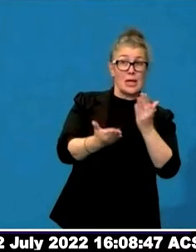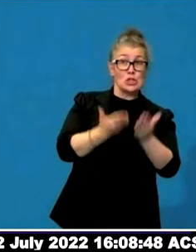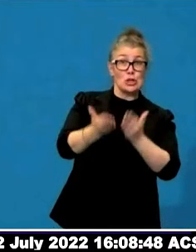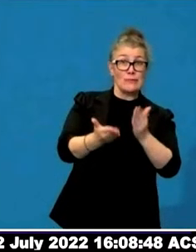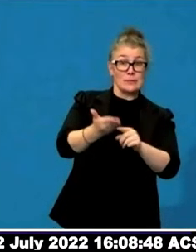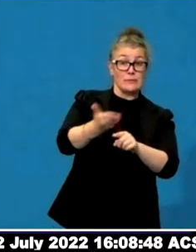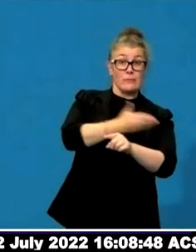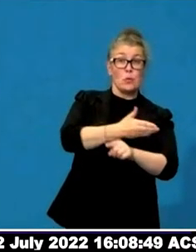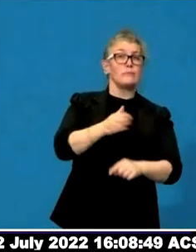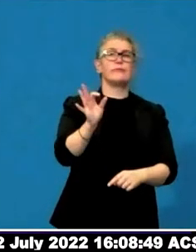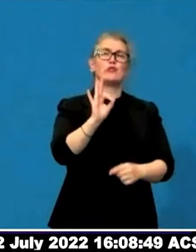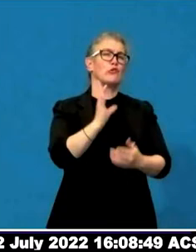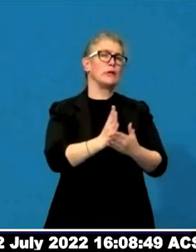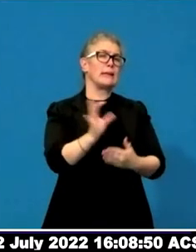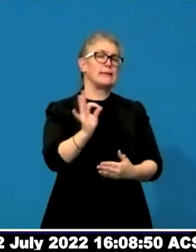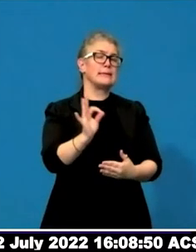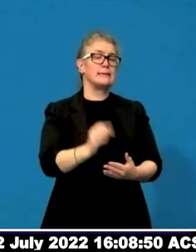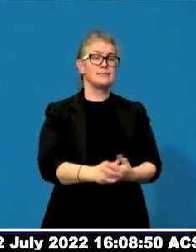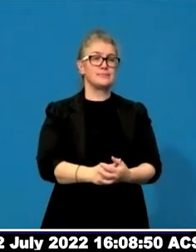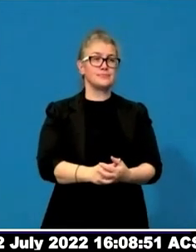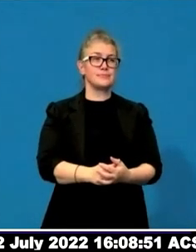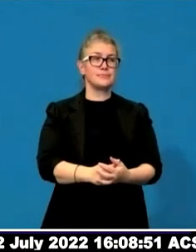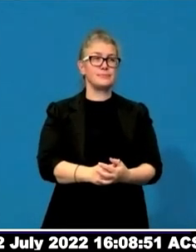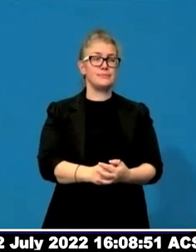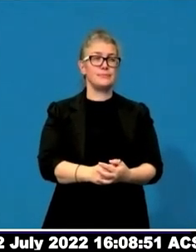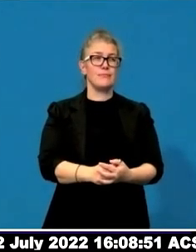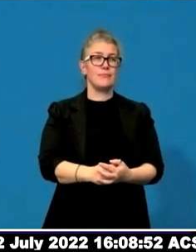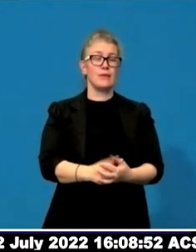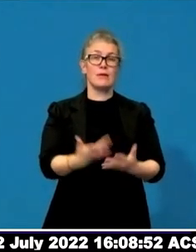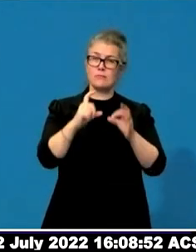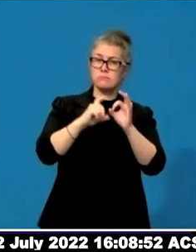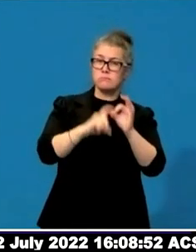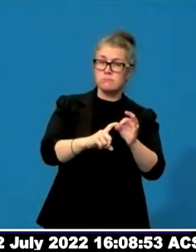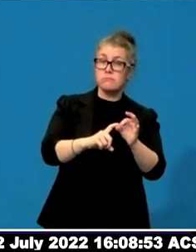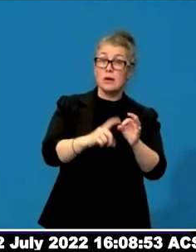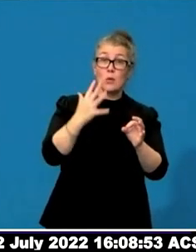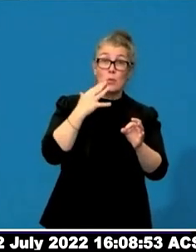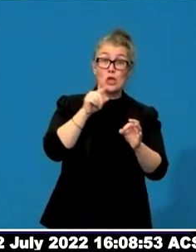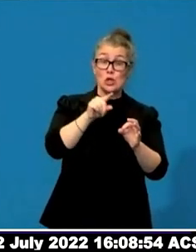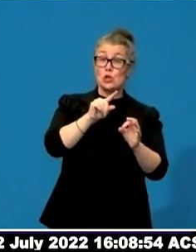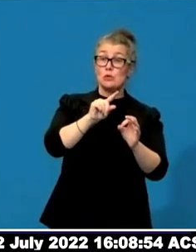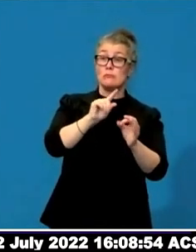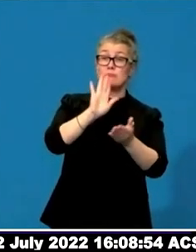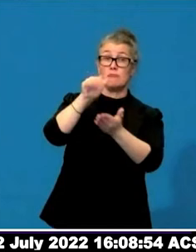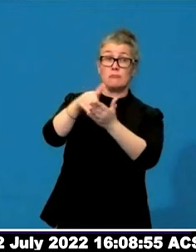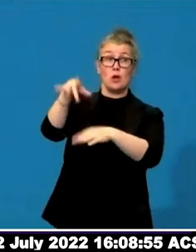And so when you were at the hospital, did you meet with some people on a teleconference from the NDIS?